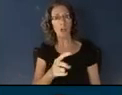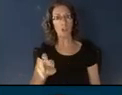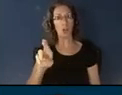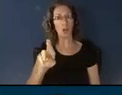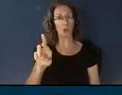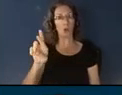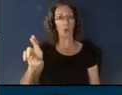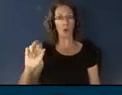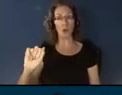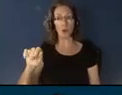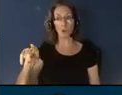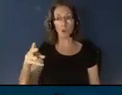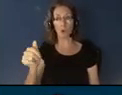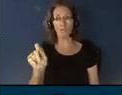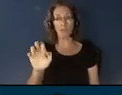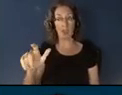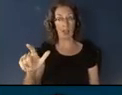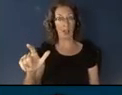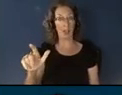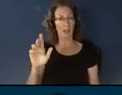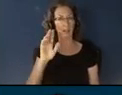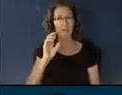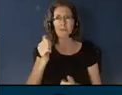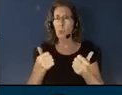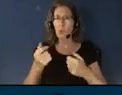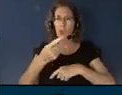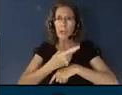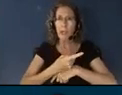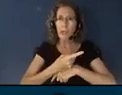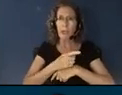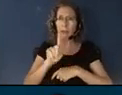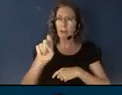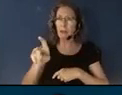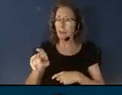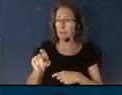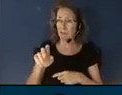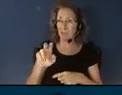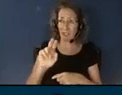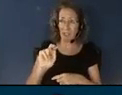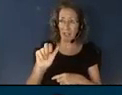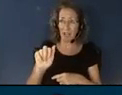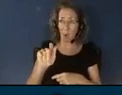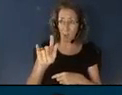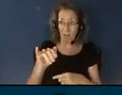that's going to be happening I, do you know which day it is Naomi, is it on Thursday? Okay remember